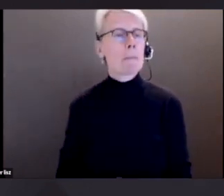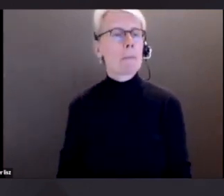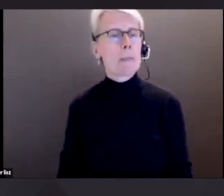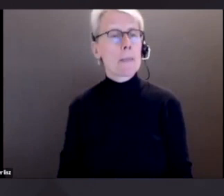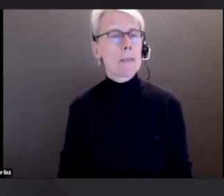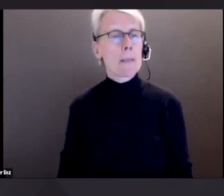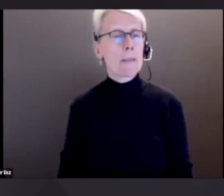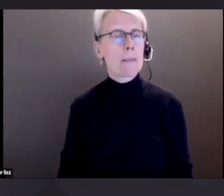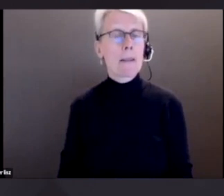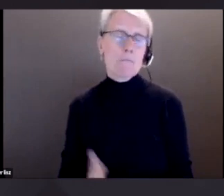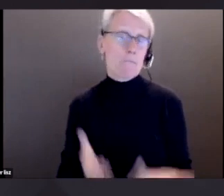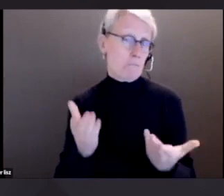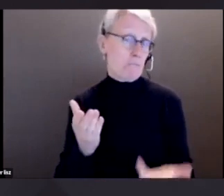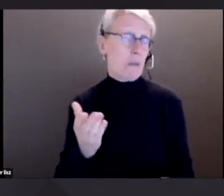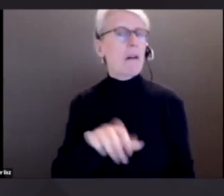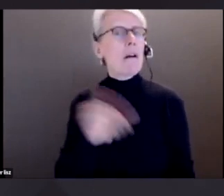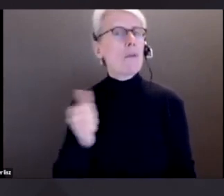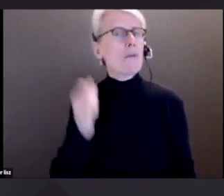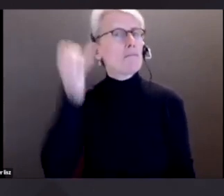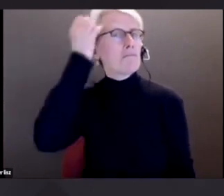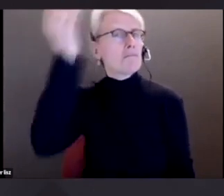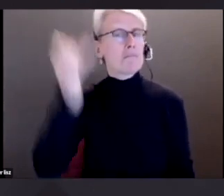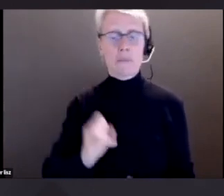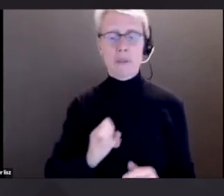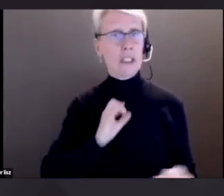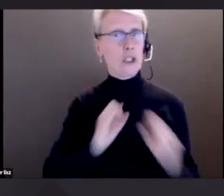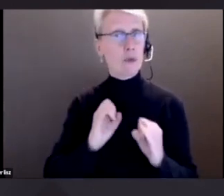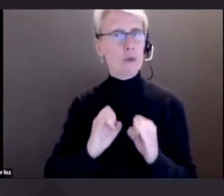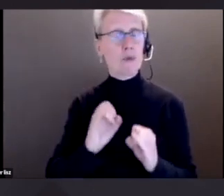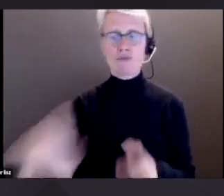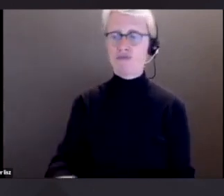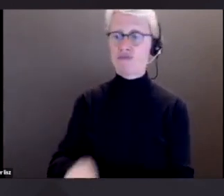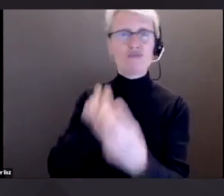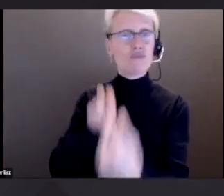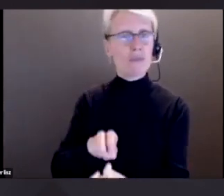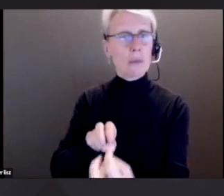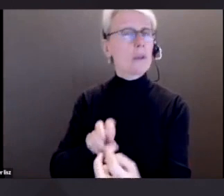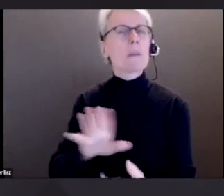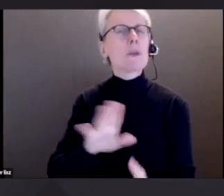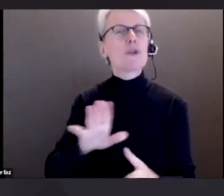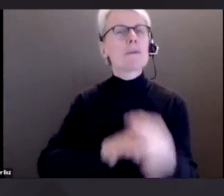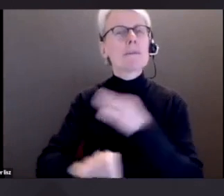to interviewing, such as holding a working interview. Working interviews allow applicants